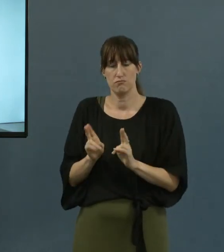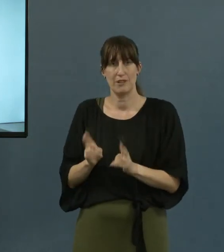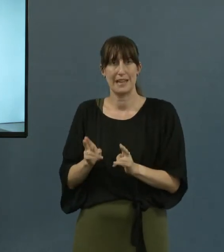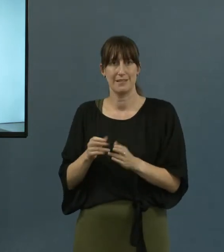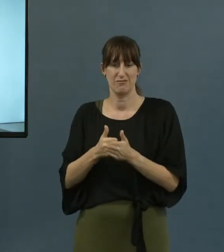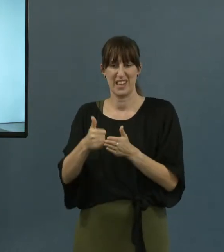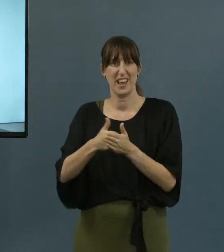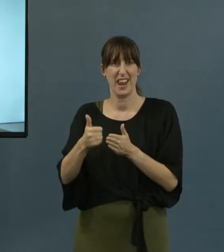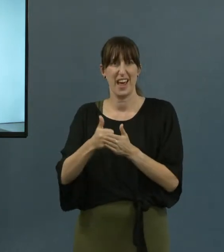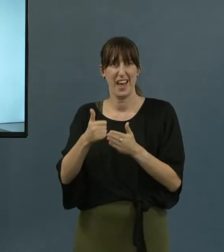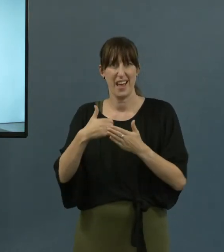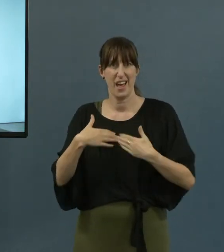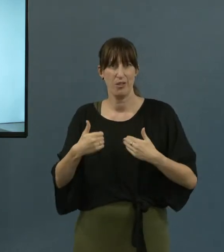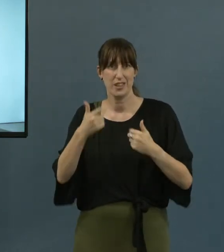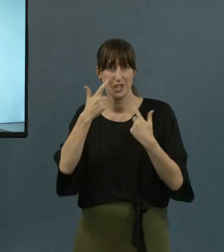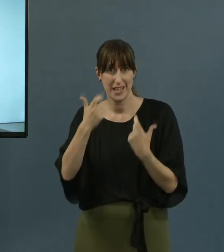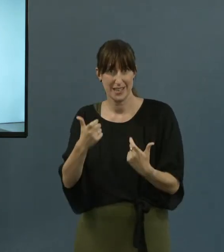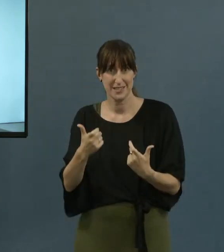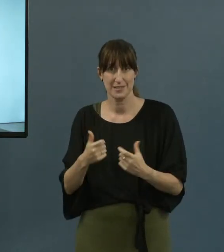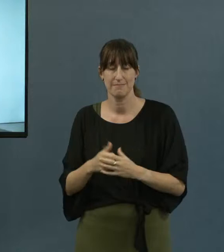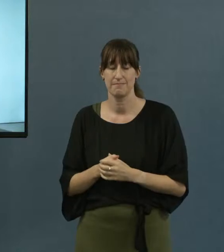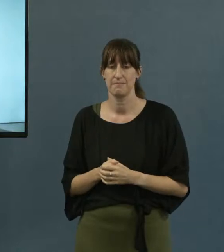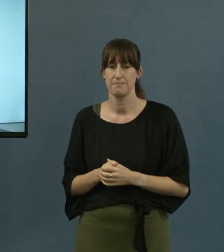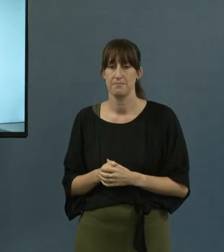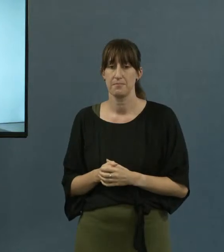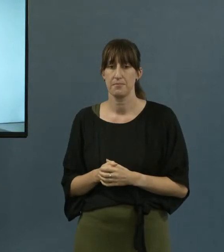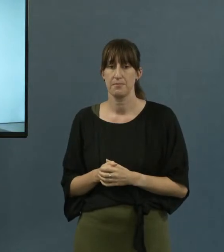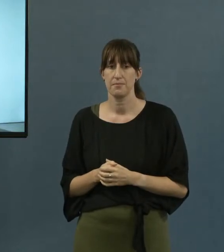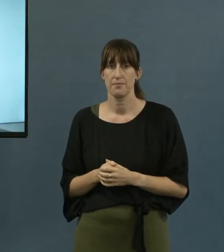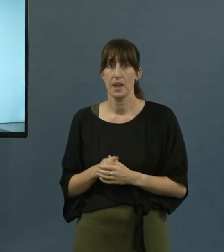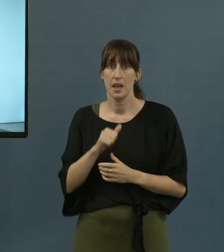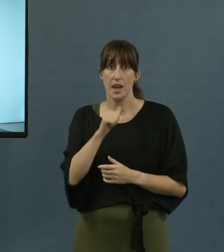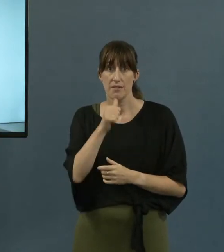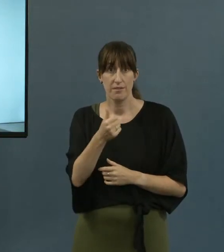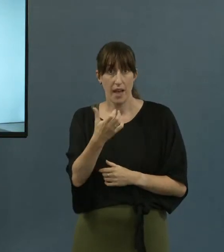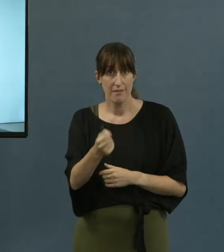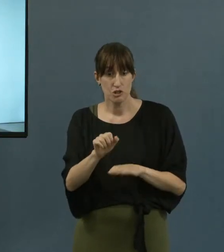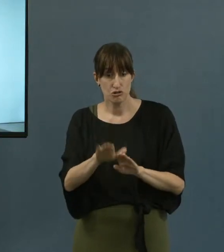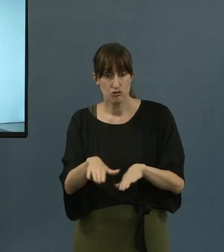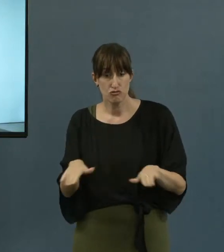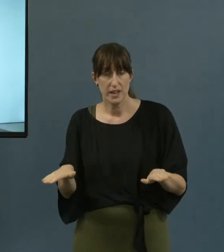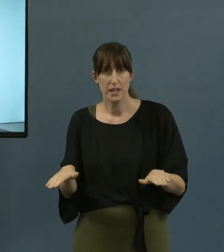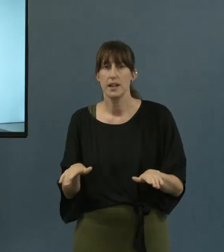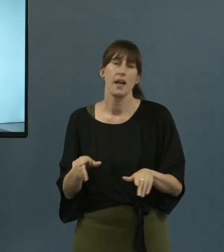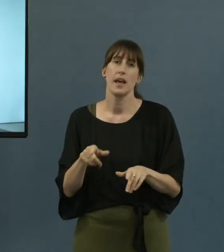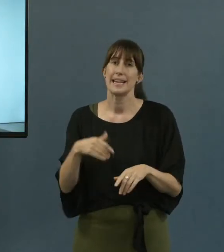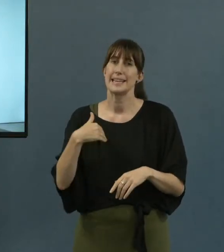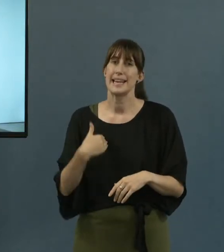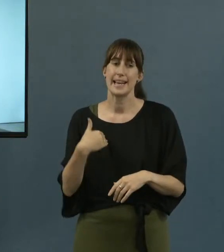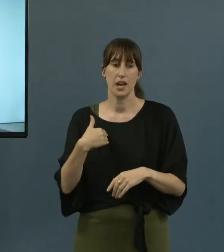those conditions are managed as